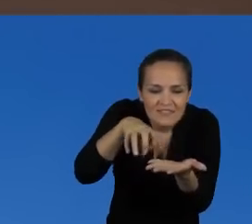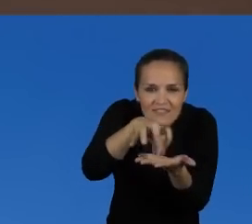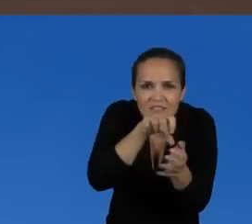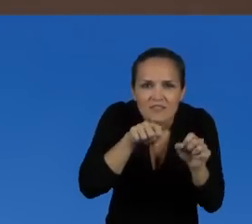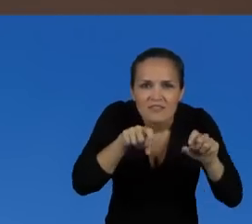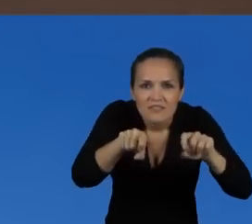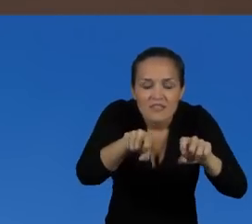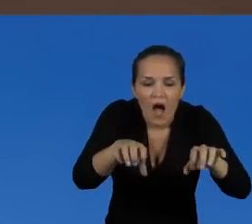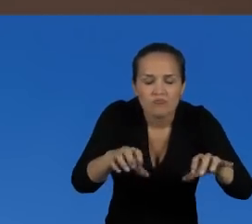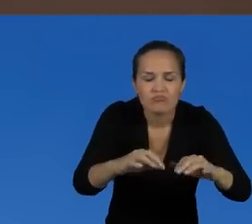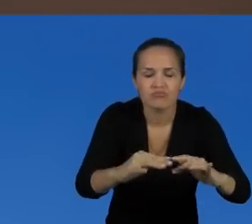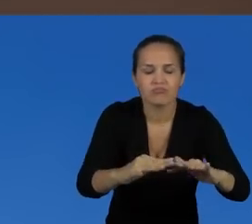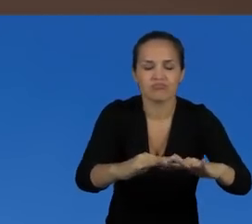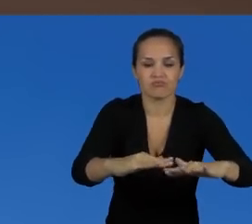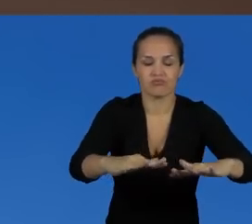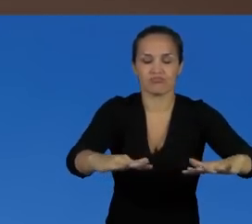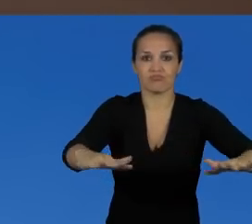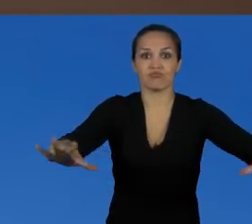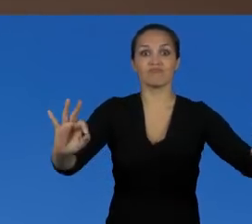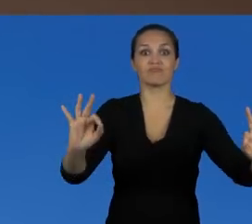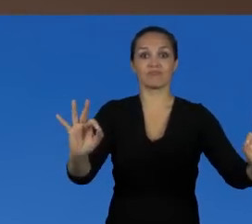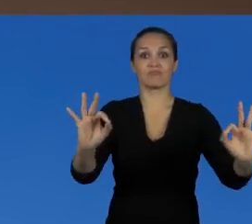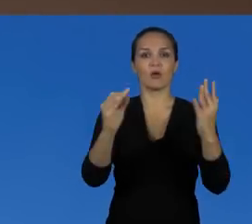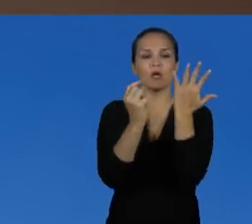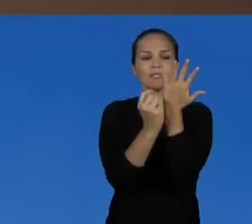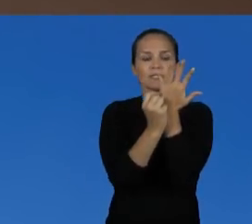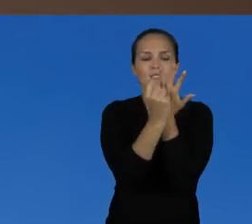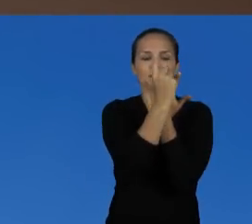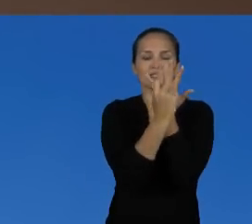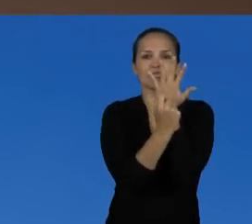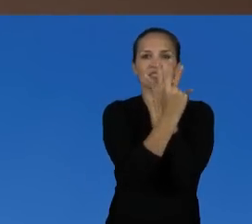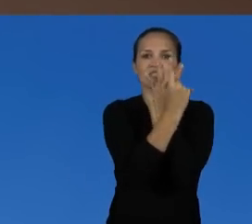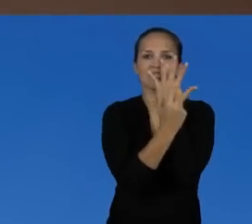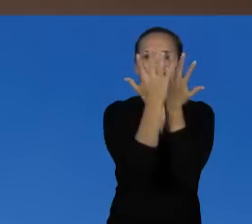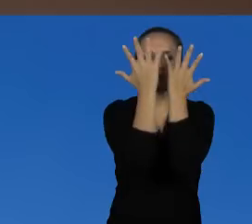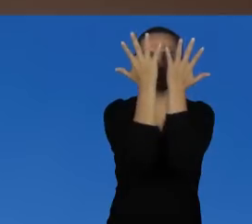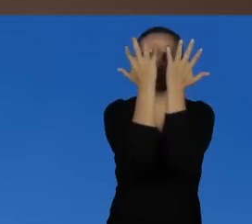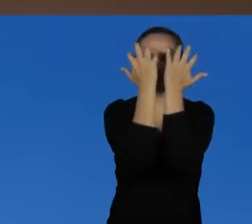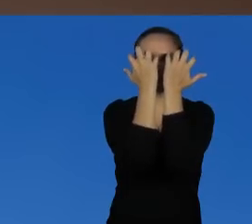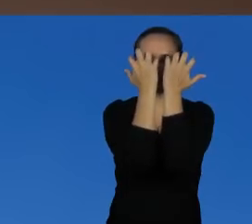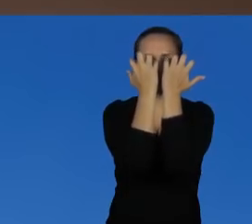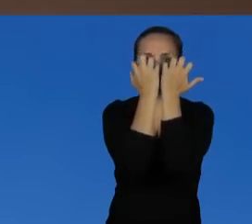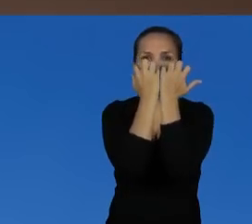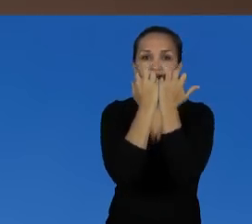Many ants can destroy the cage bars So my question for you all is...